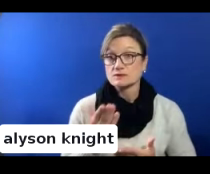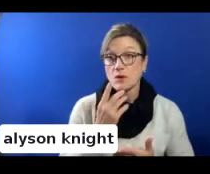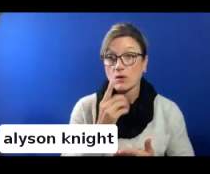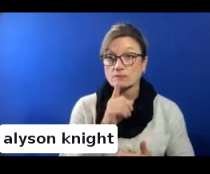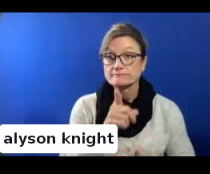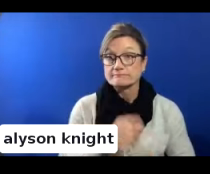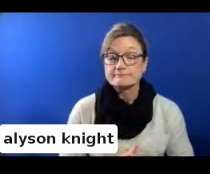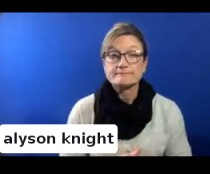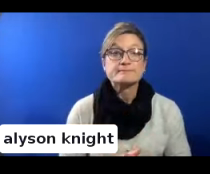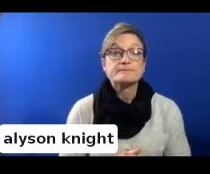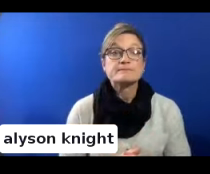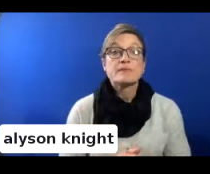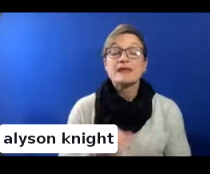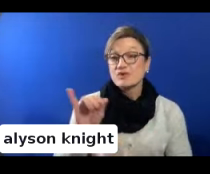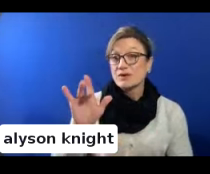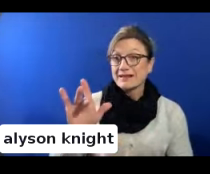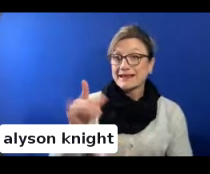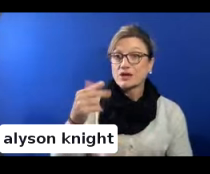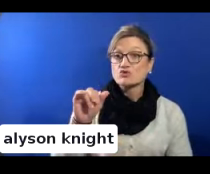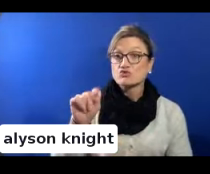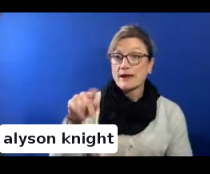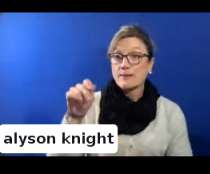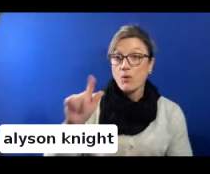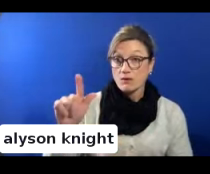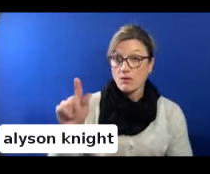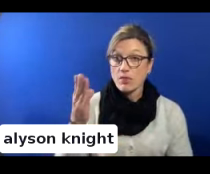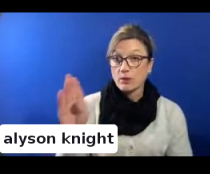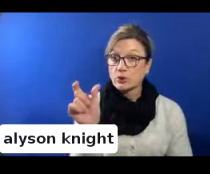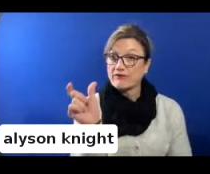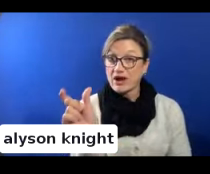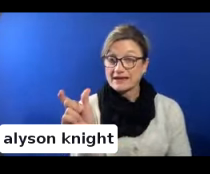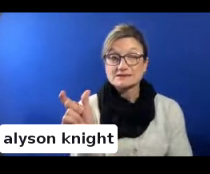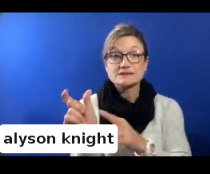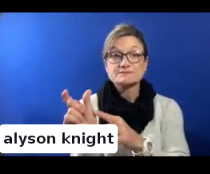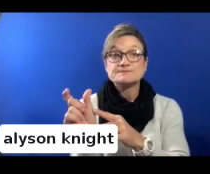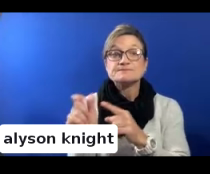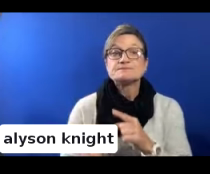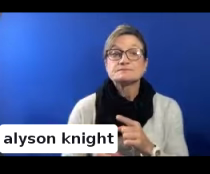By clicking on this blue phrase here, “Grants Portal,” you will